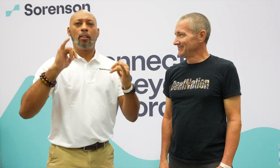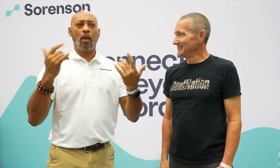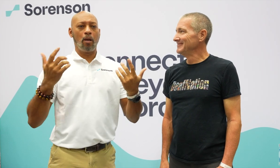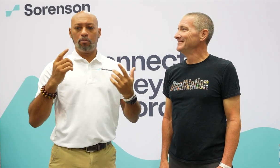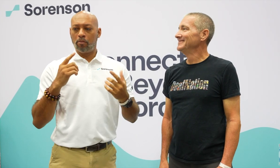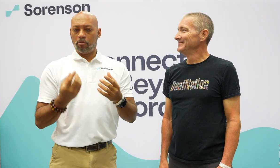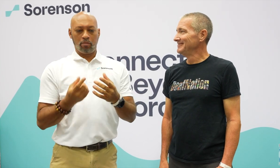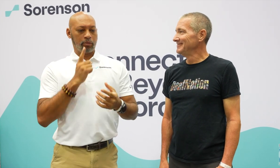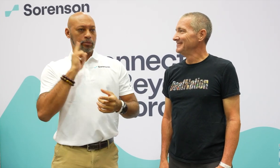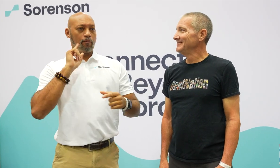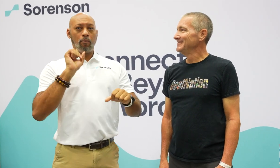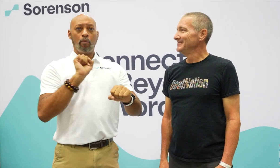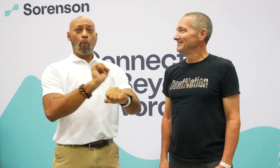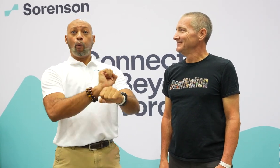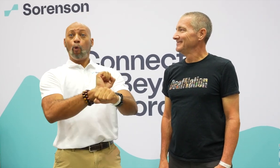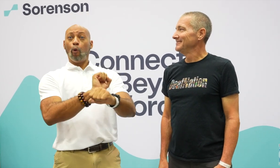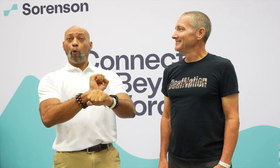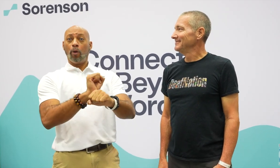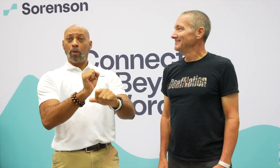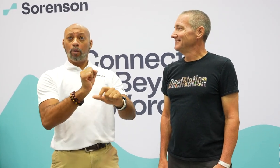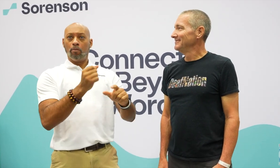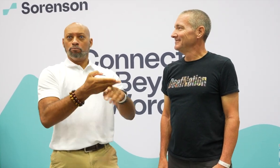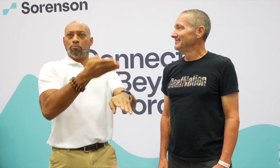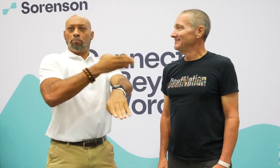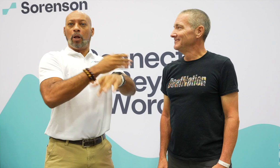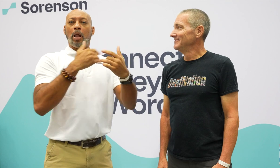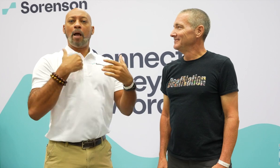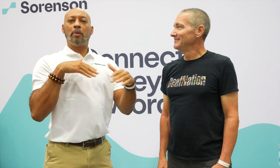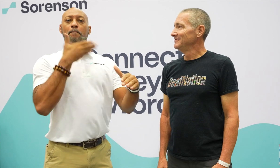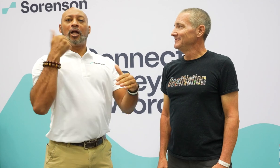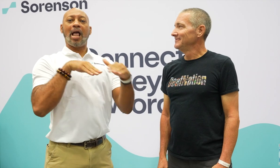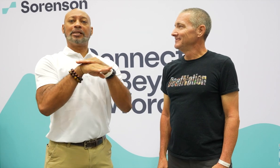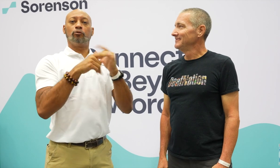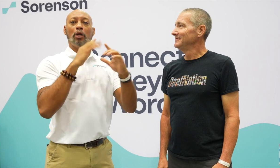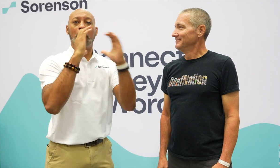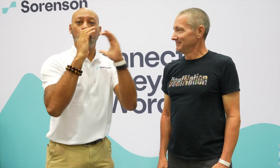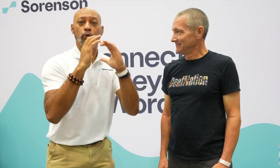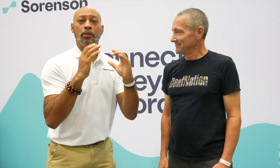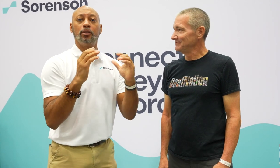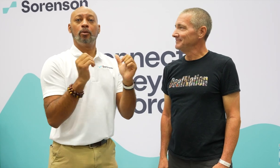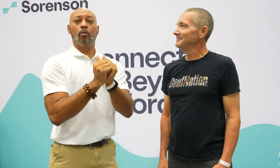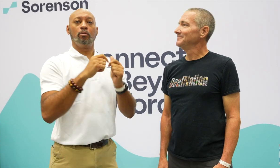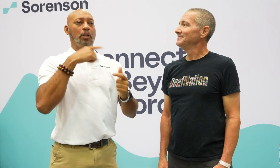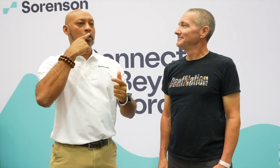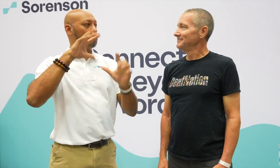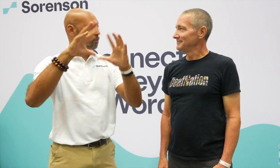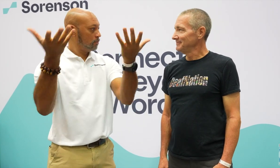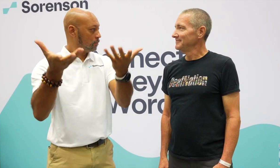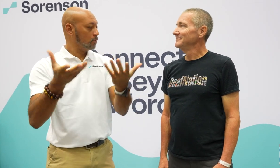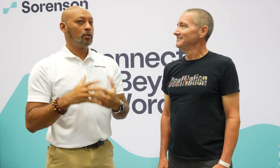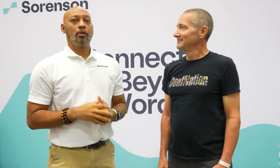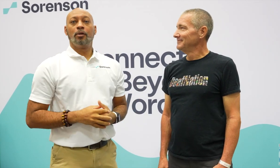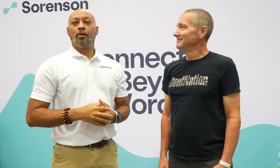like for Deaf employees to improve their access to communication with the hearing world.